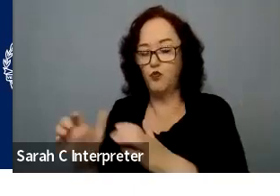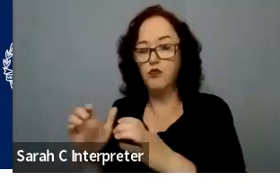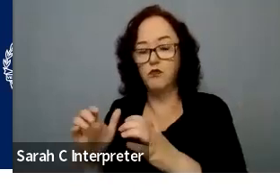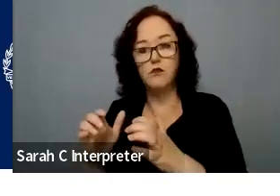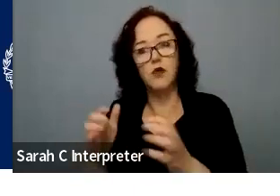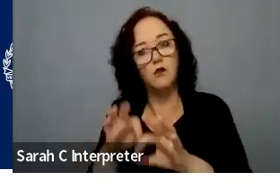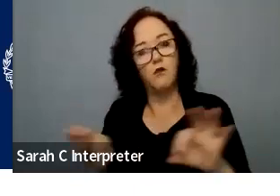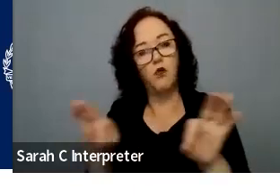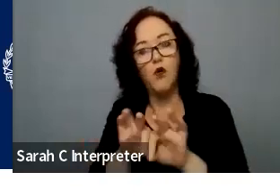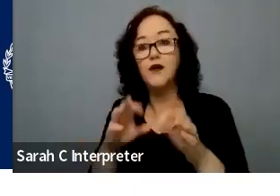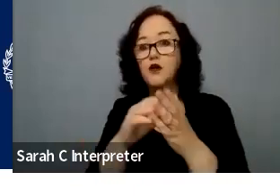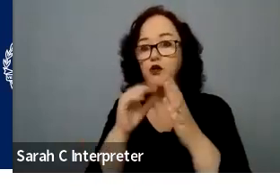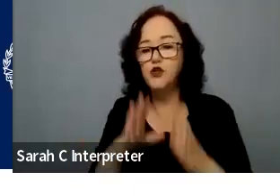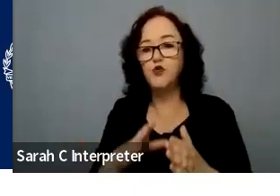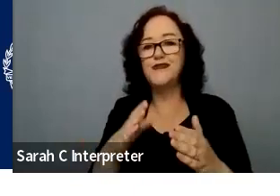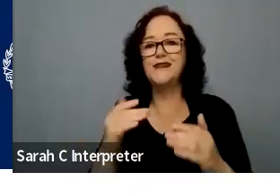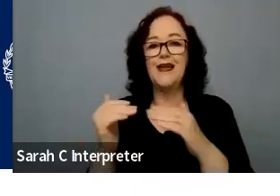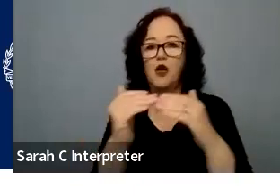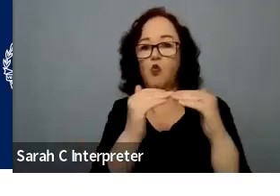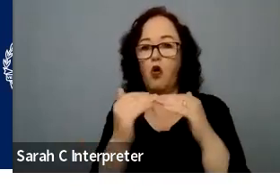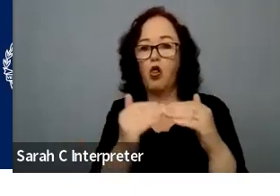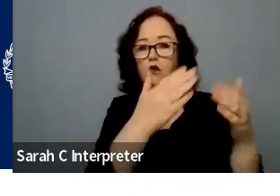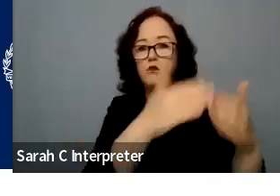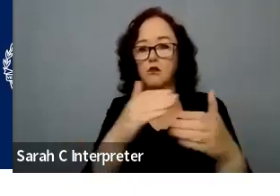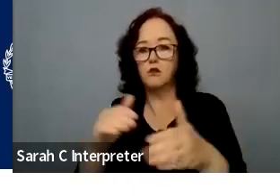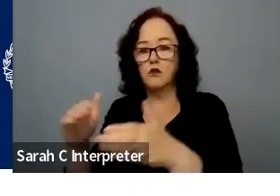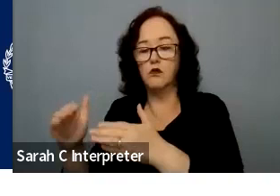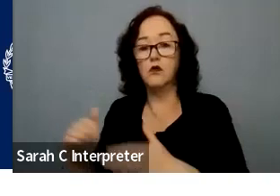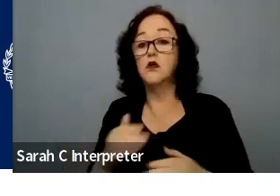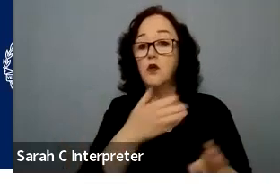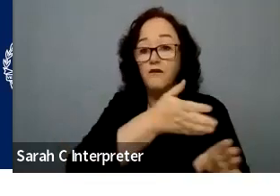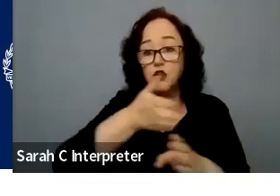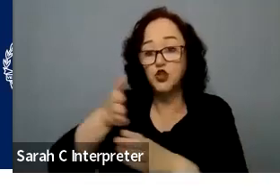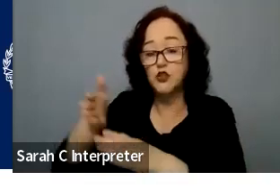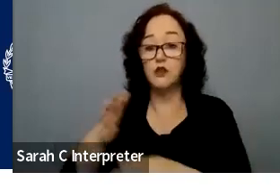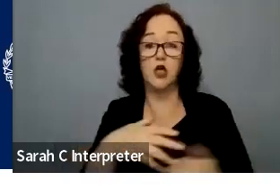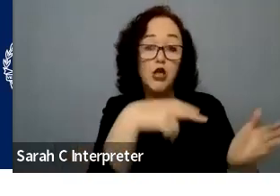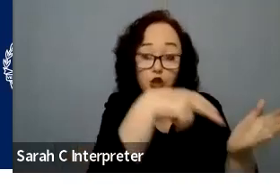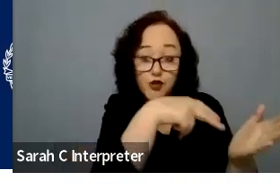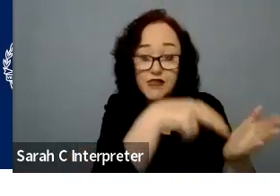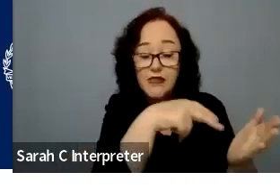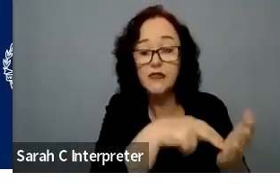students by profession, the professions included nursing students, and the students from St Joe's